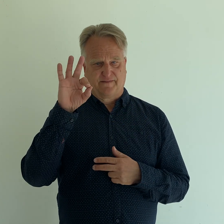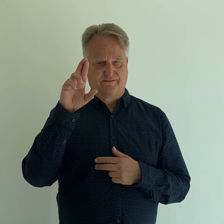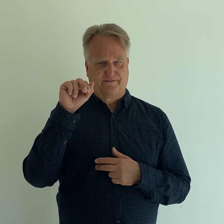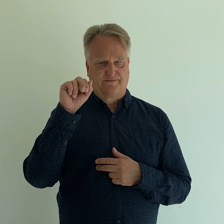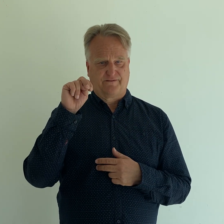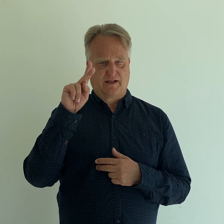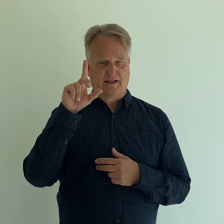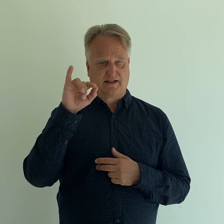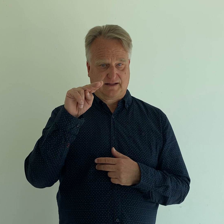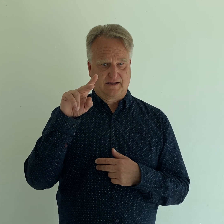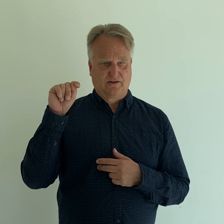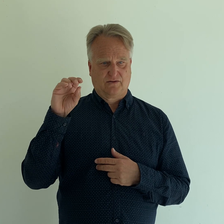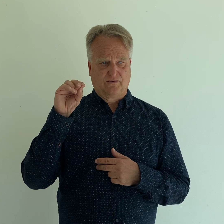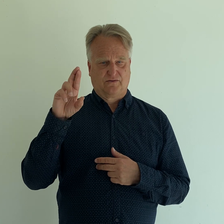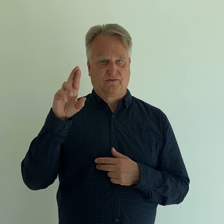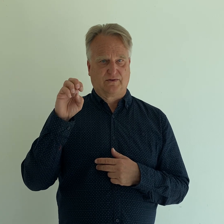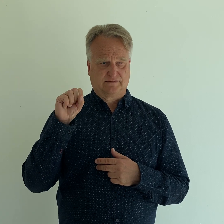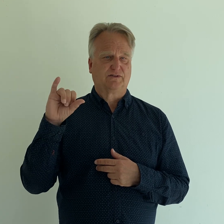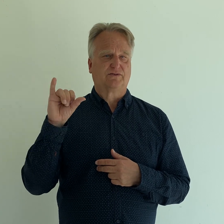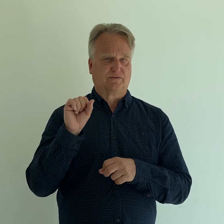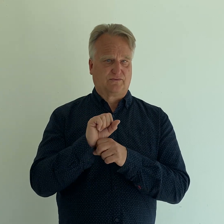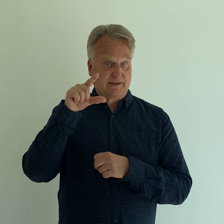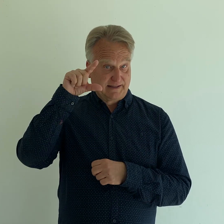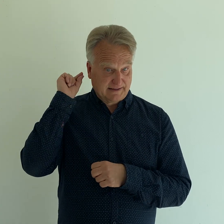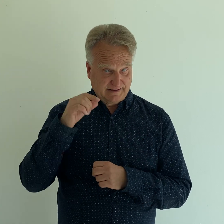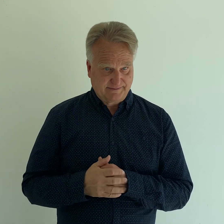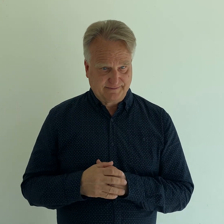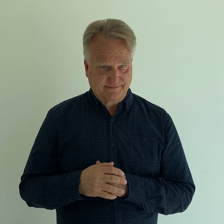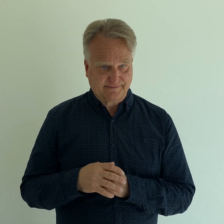Franklin Torres, also from Gallaudet.